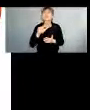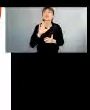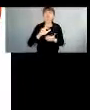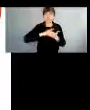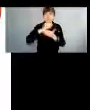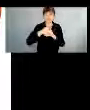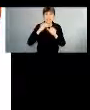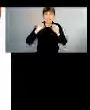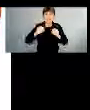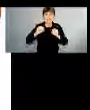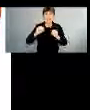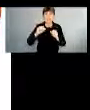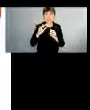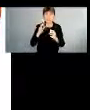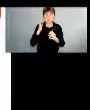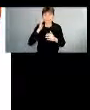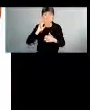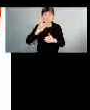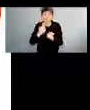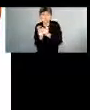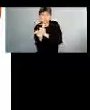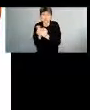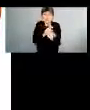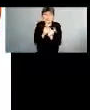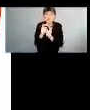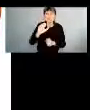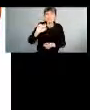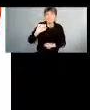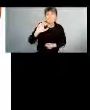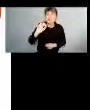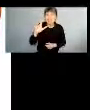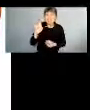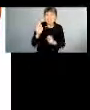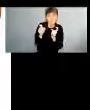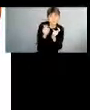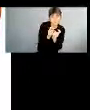state where you could cut expenses or provide an alternate budget. Assessors won’t be